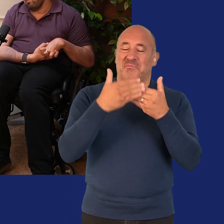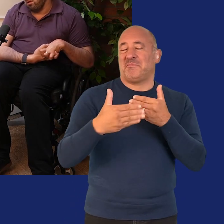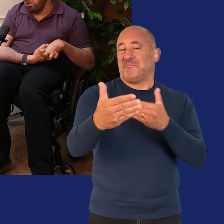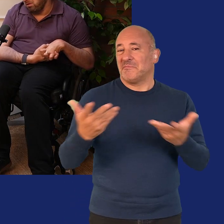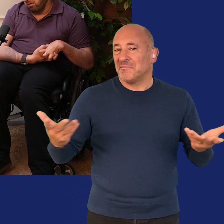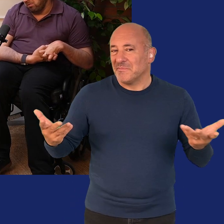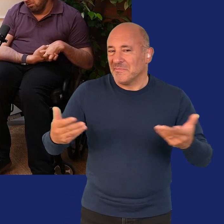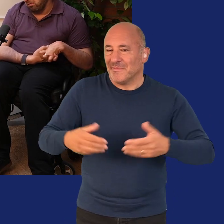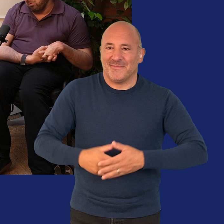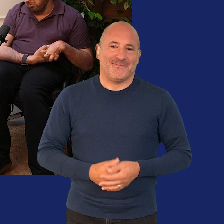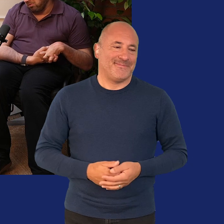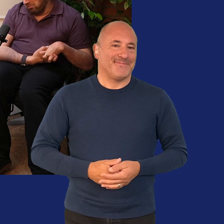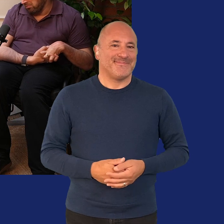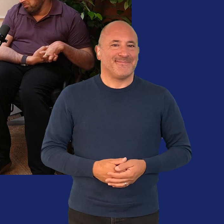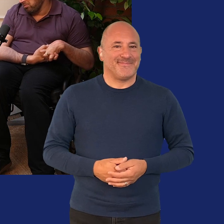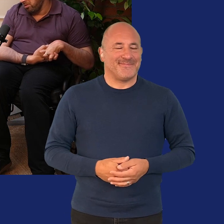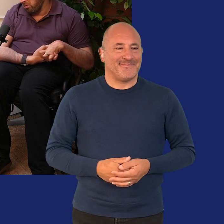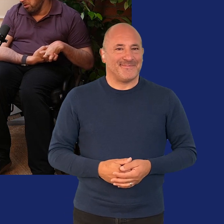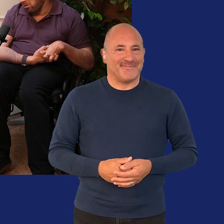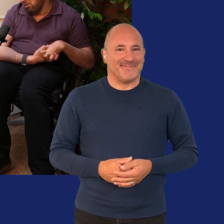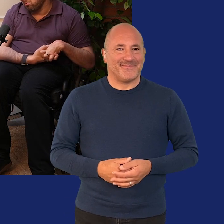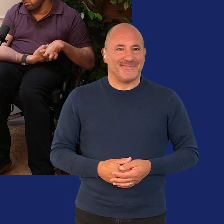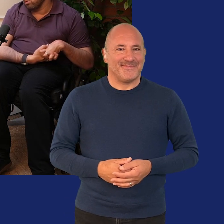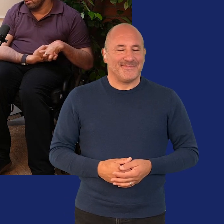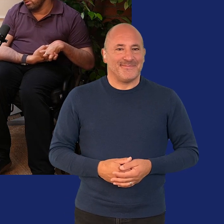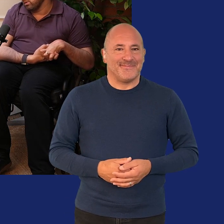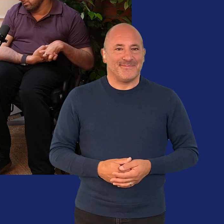workplace like more, more inclusive.